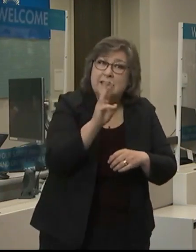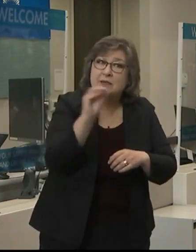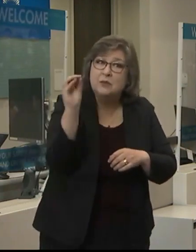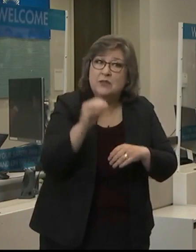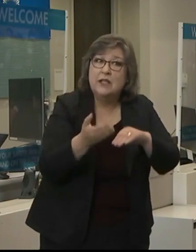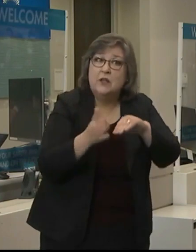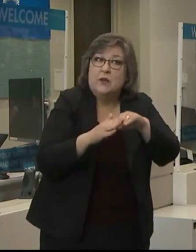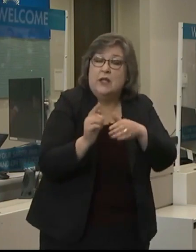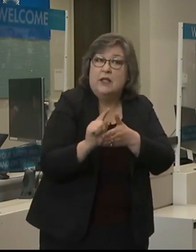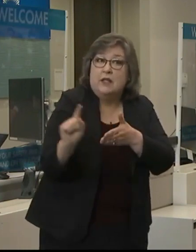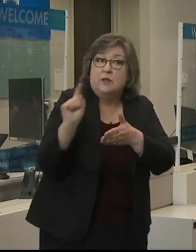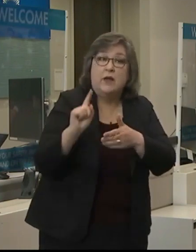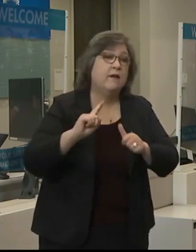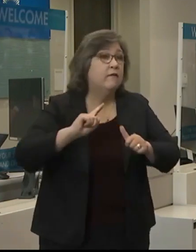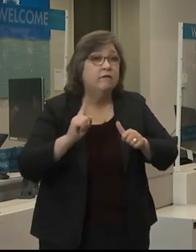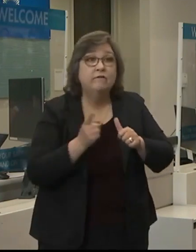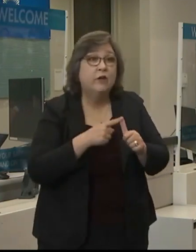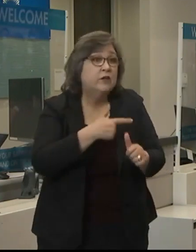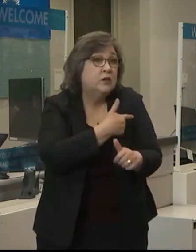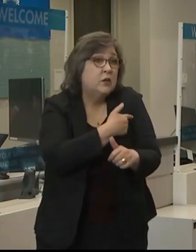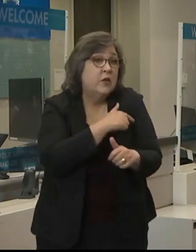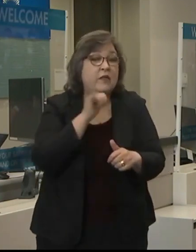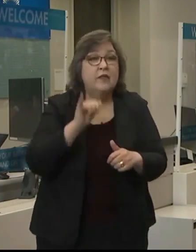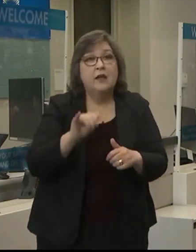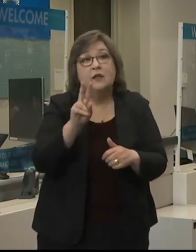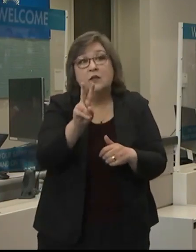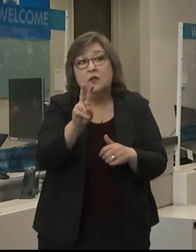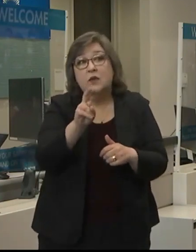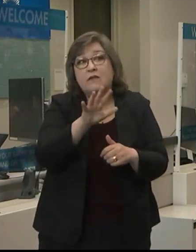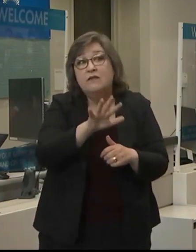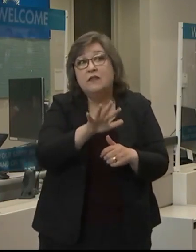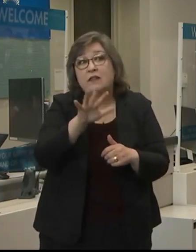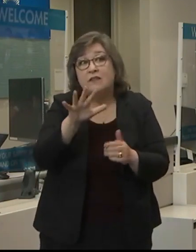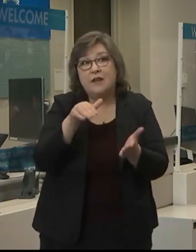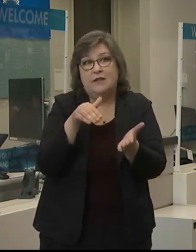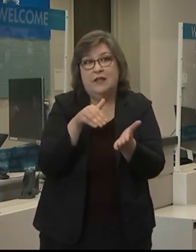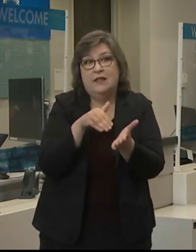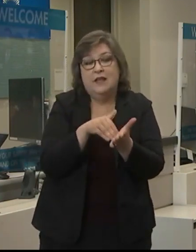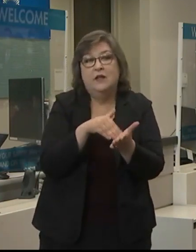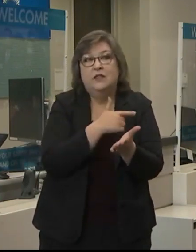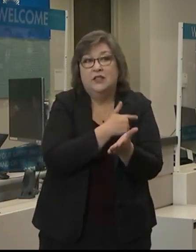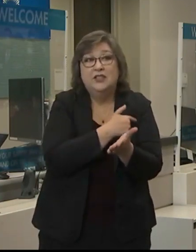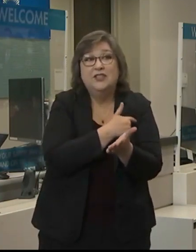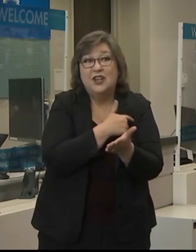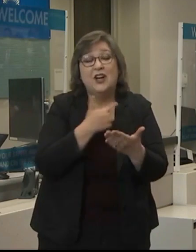First doses representing a little over 255,000 shots administered were seen as